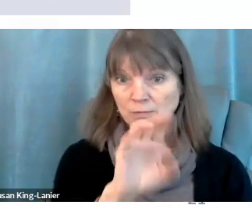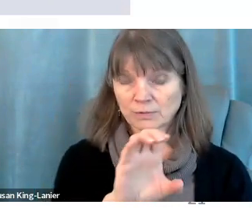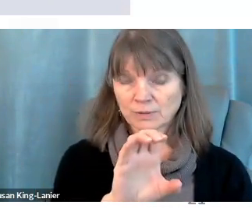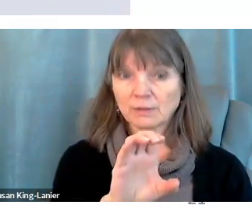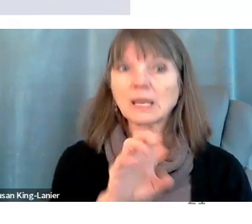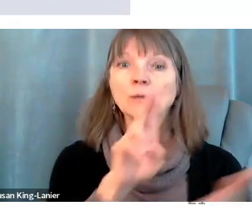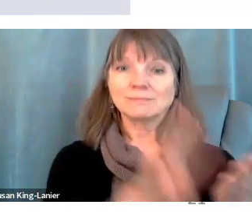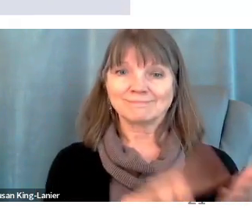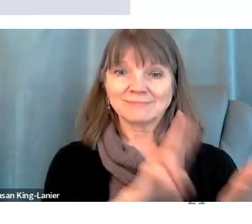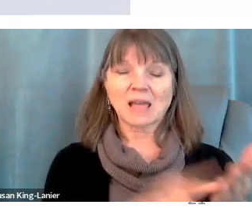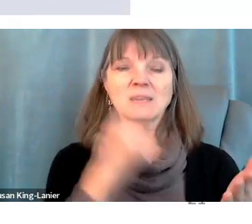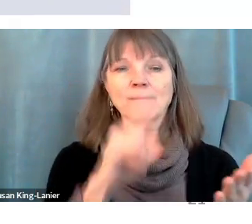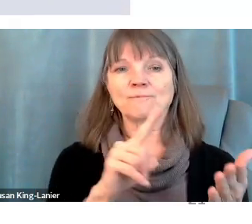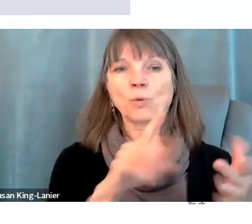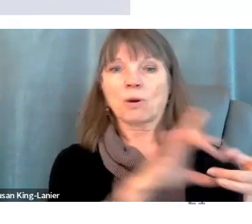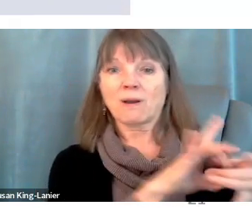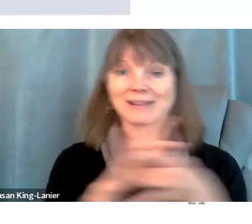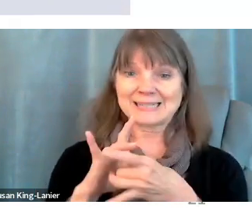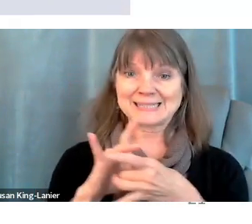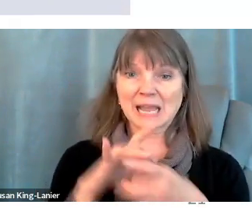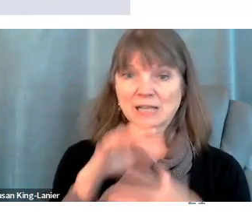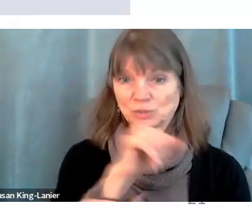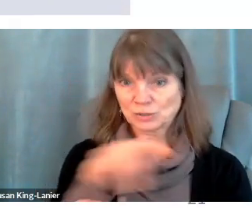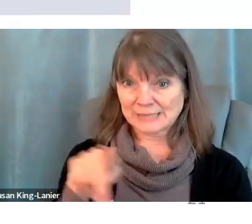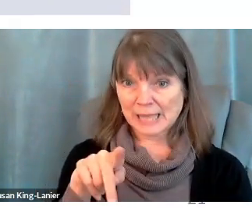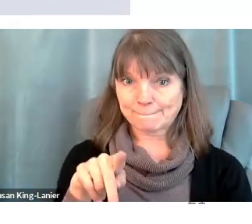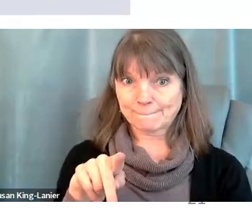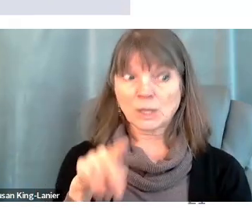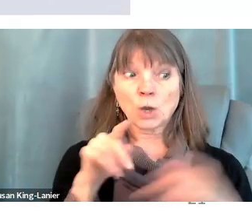North Carolina to sign themselves up for Connections app.